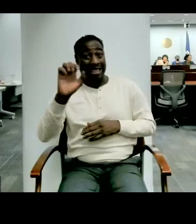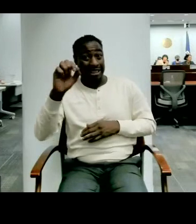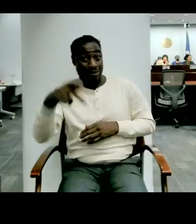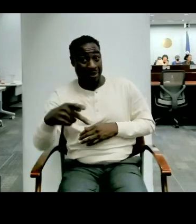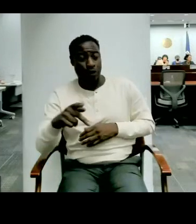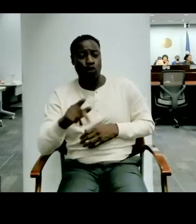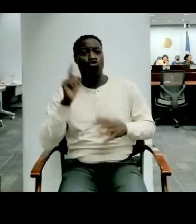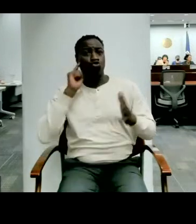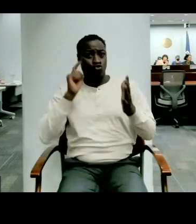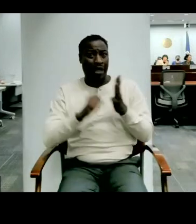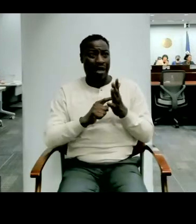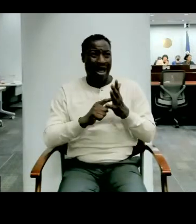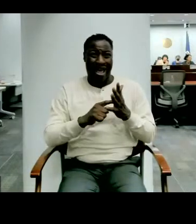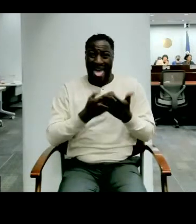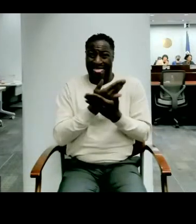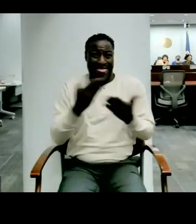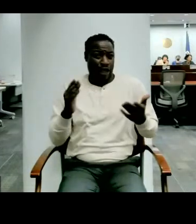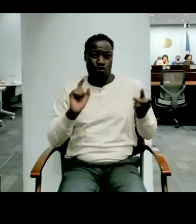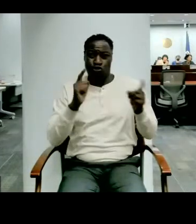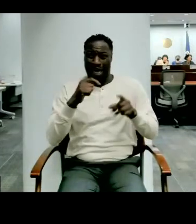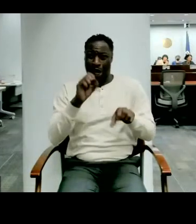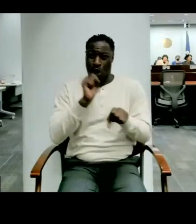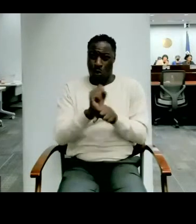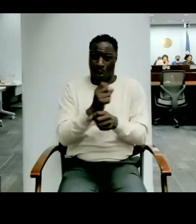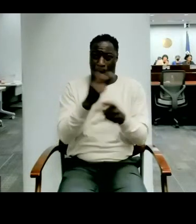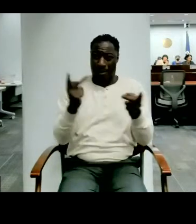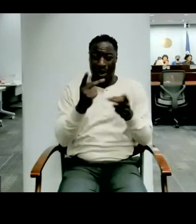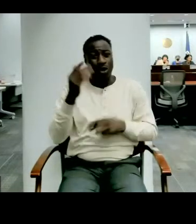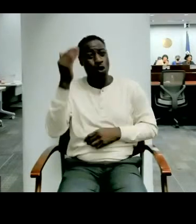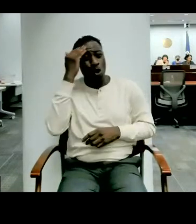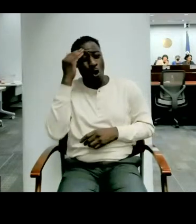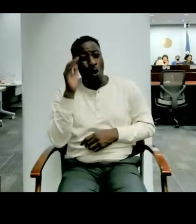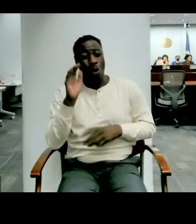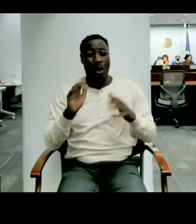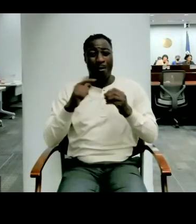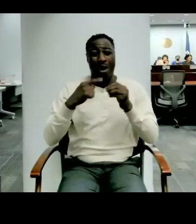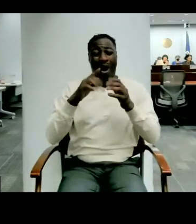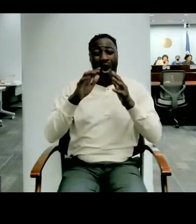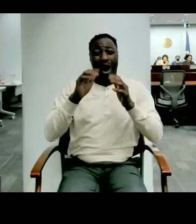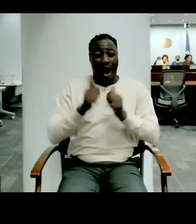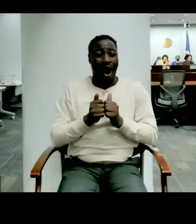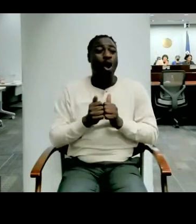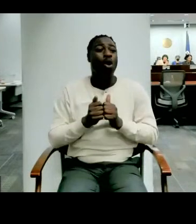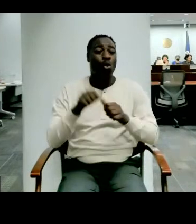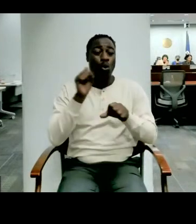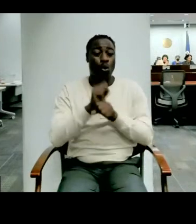recognize that and to really be mindful of the way in which um workers may be